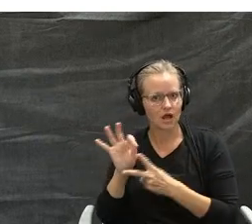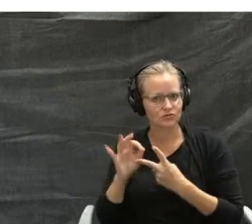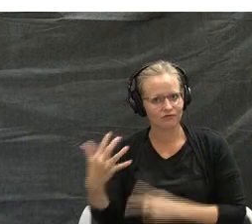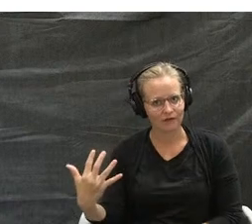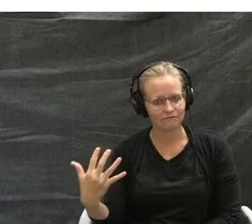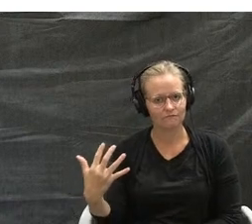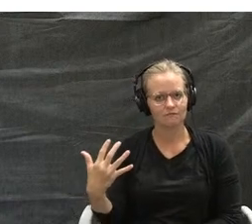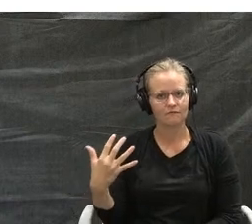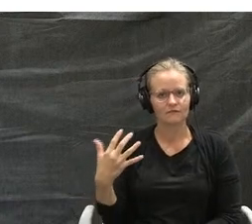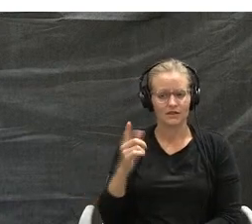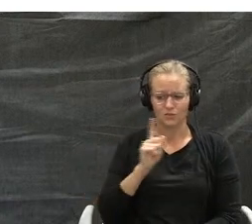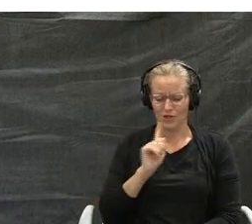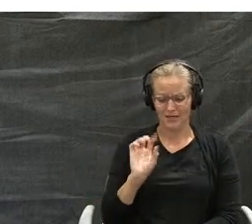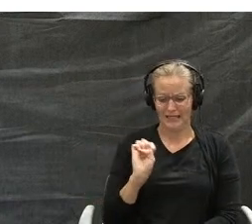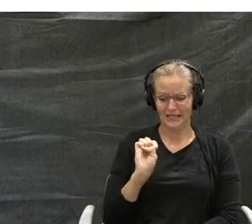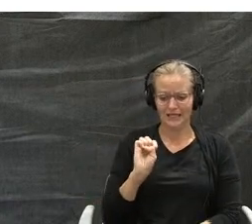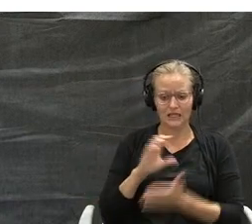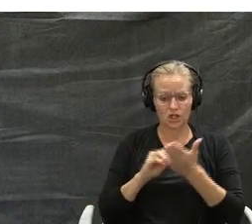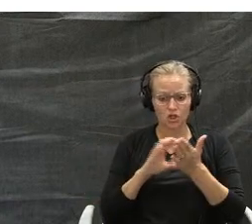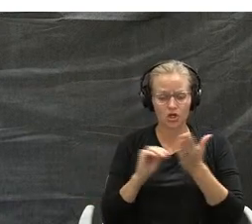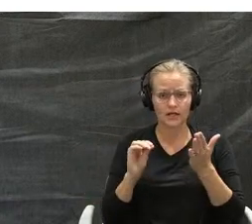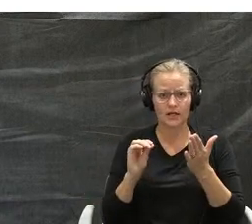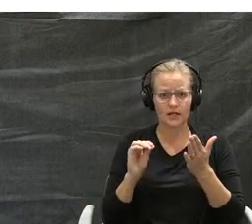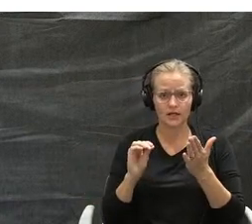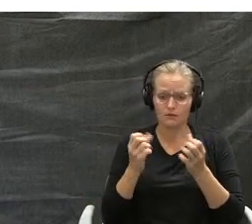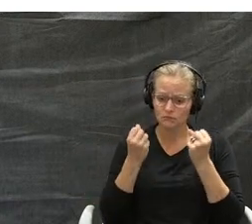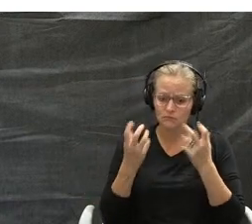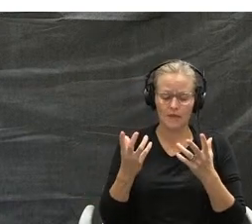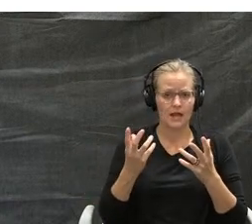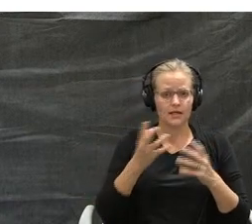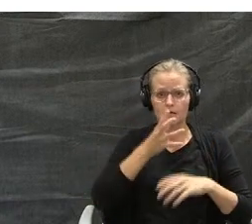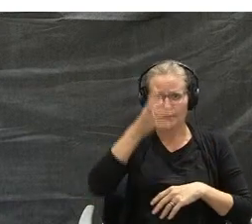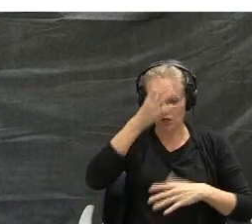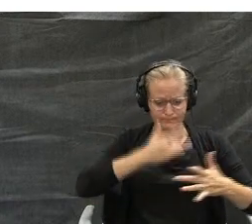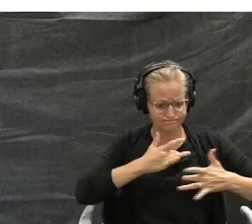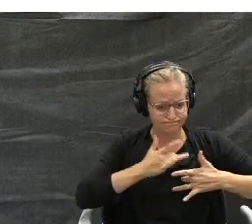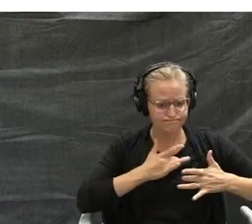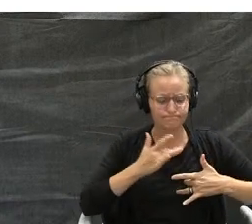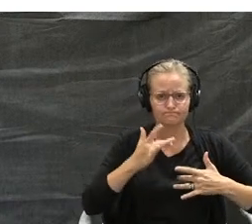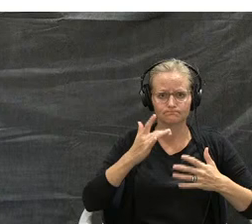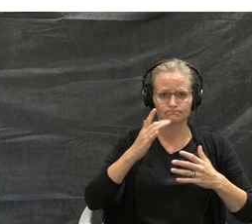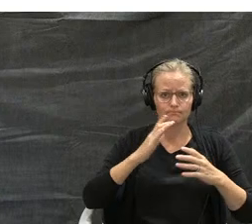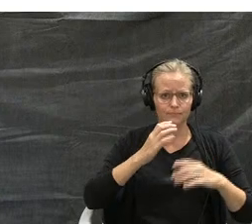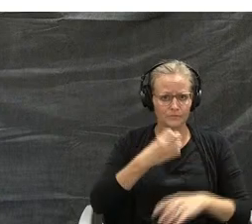parent complain or take issue with the instruction we are providing the attention the students are getting the safety